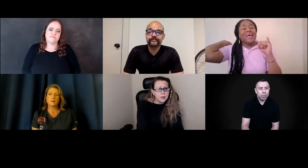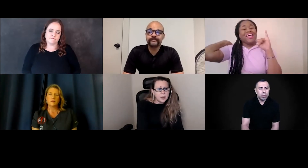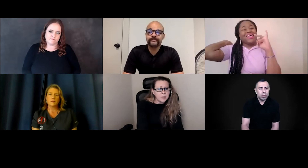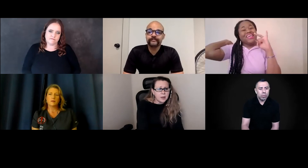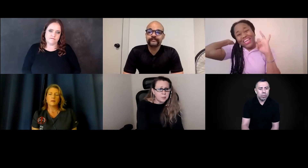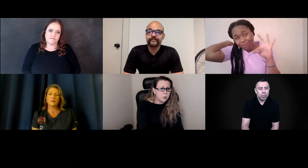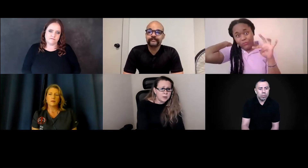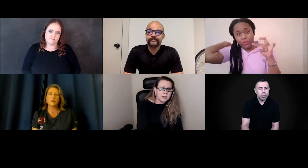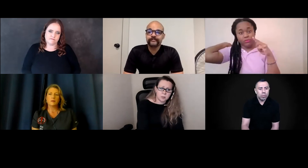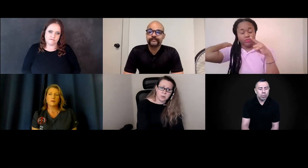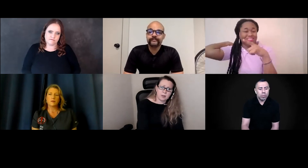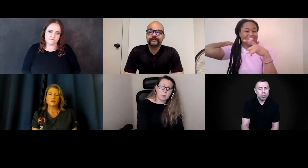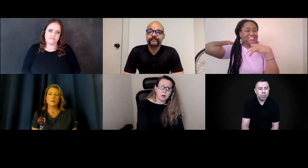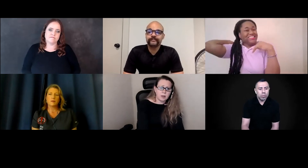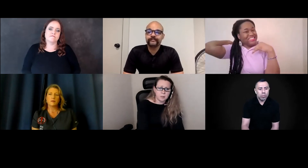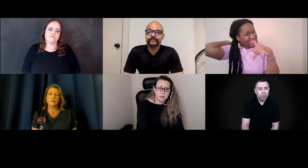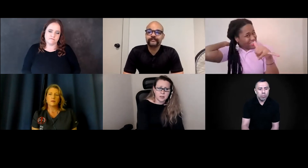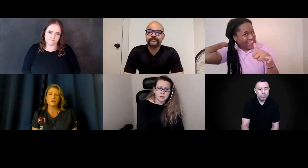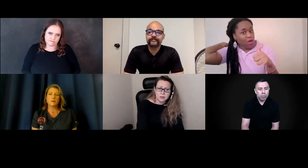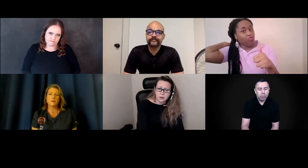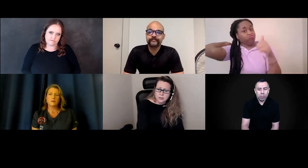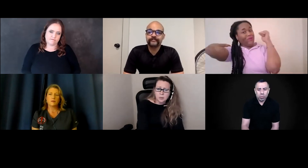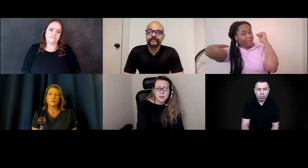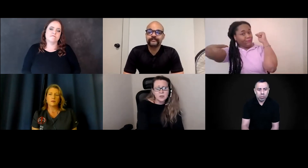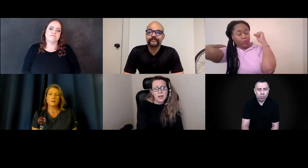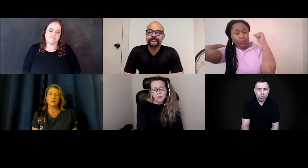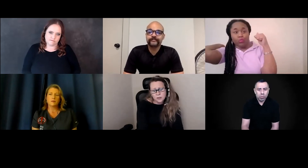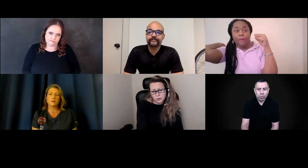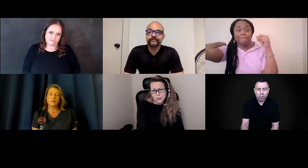they may be willing to bring them on campus, I think that's a good idea.